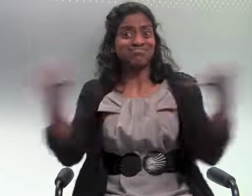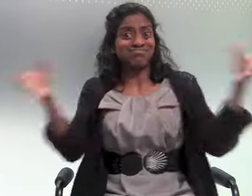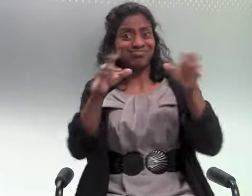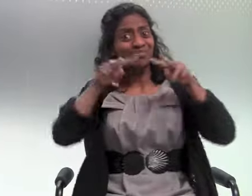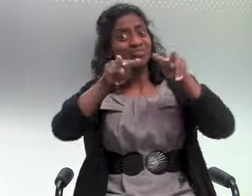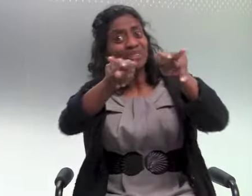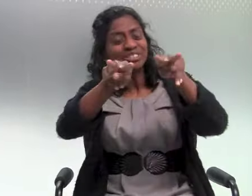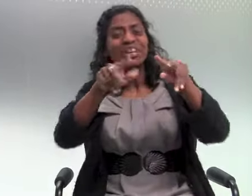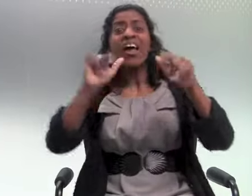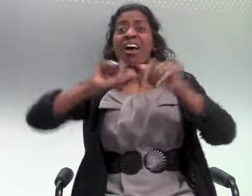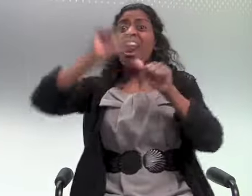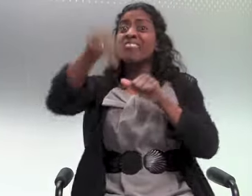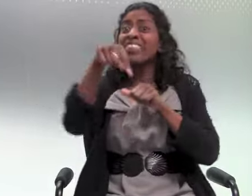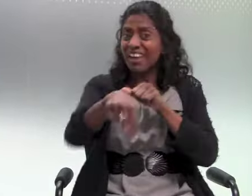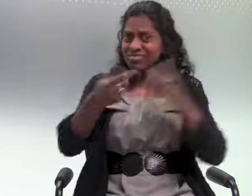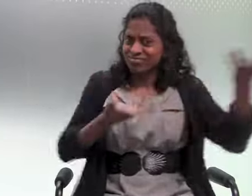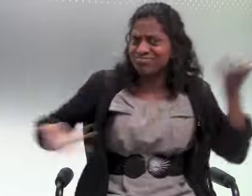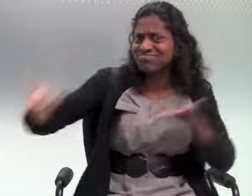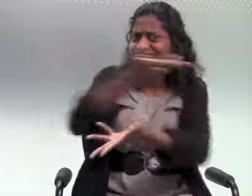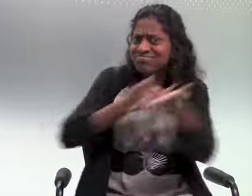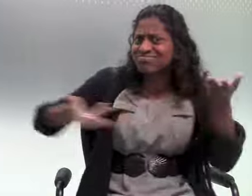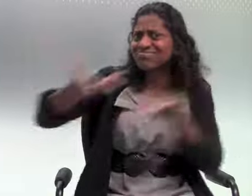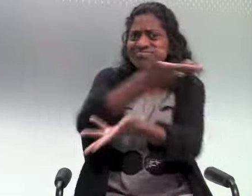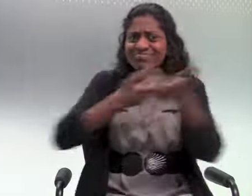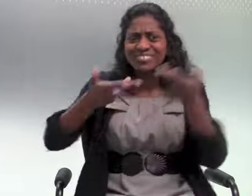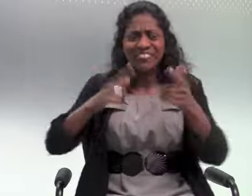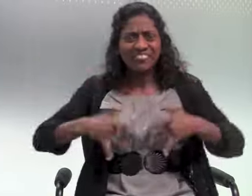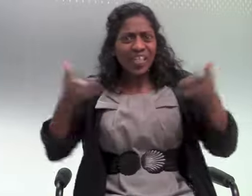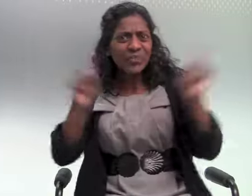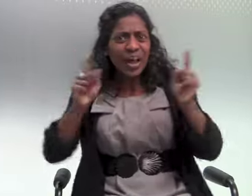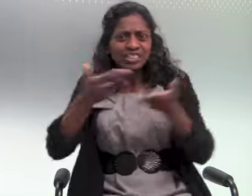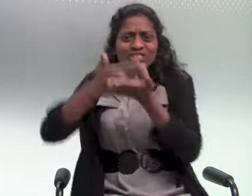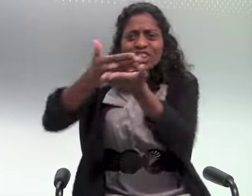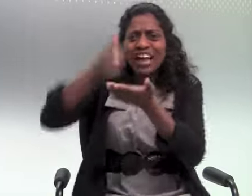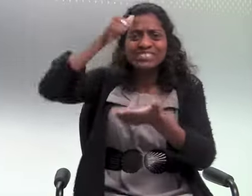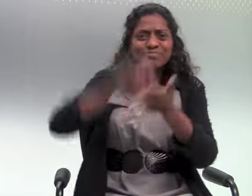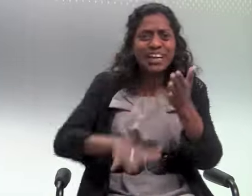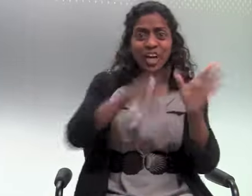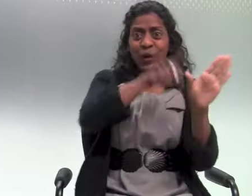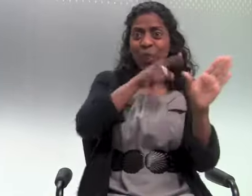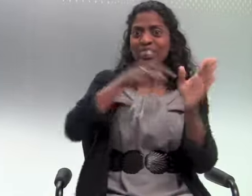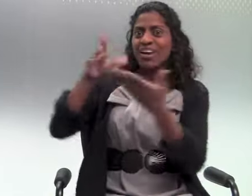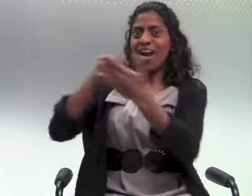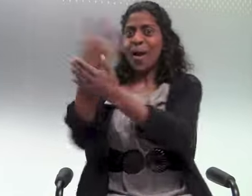After the Showcase we came together to discuss our thoughts and feelings and share our experiences.